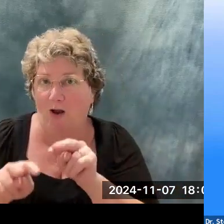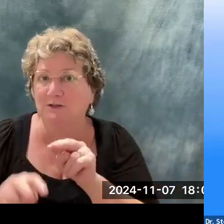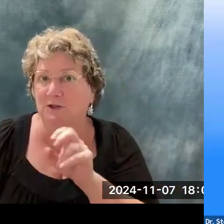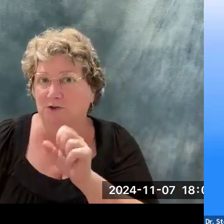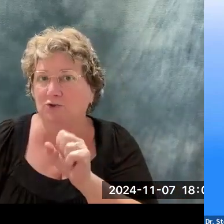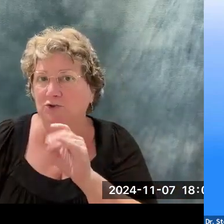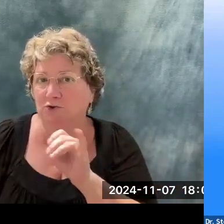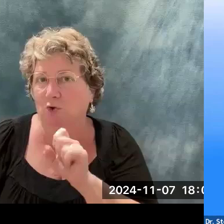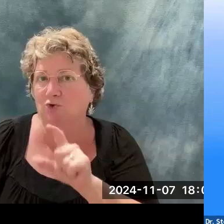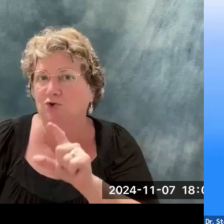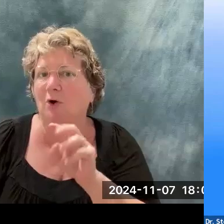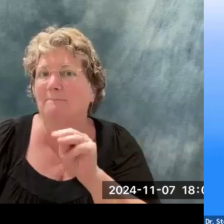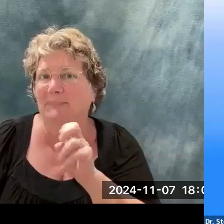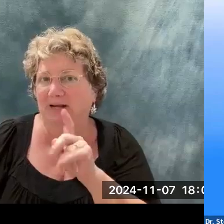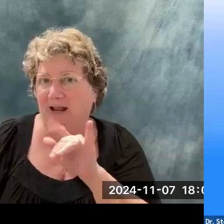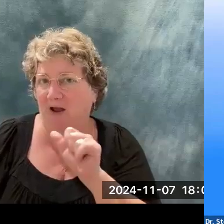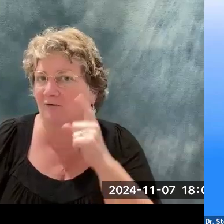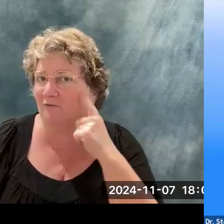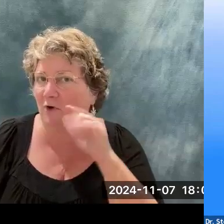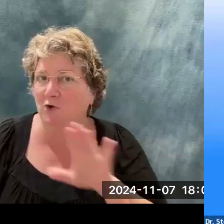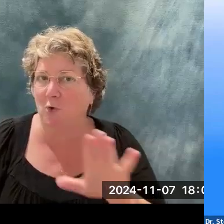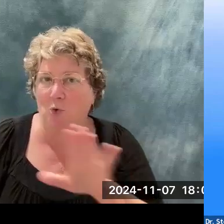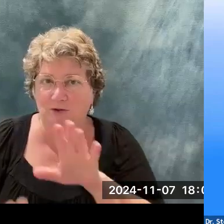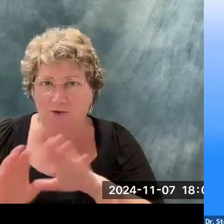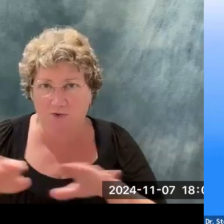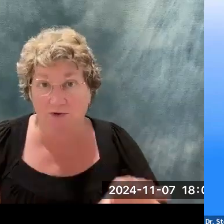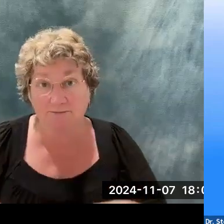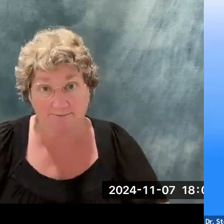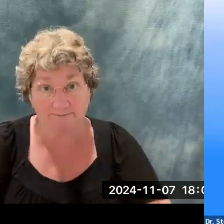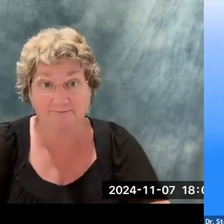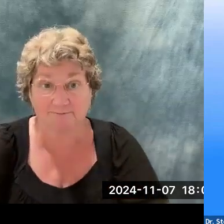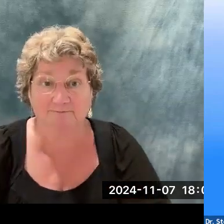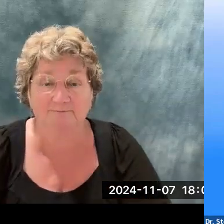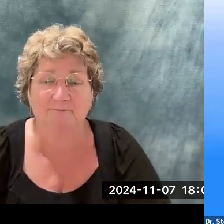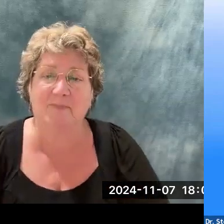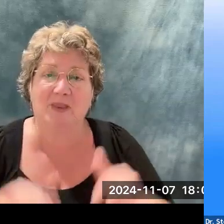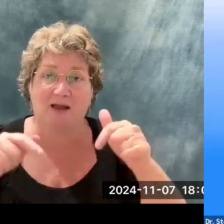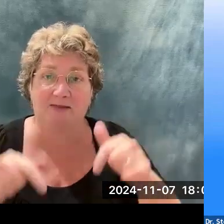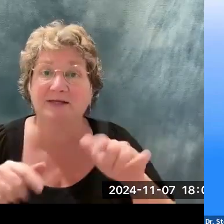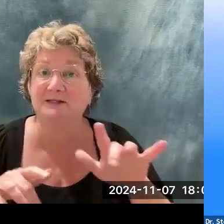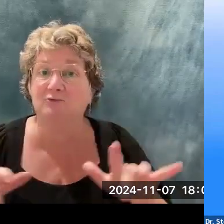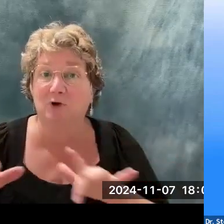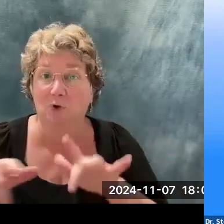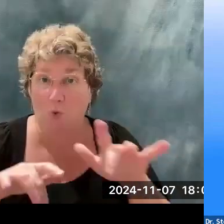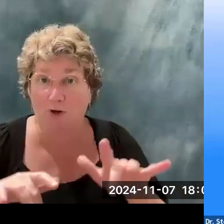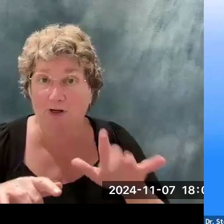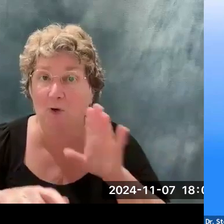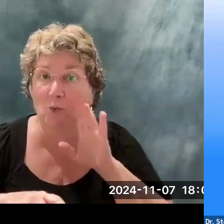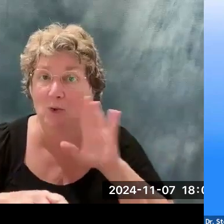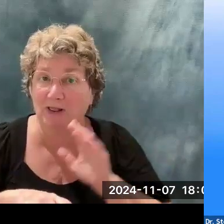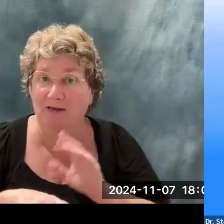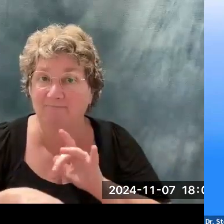Again, this webinar is being recorded and will be available I believe by the end of the month on